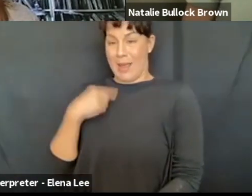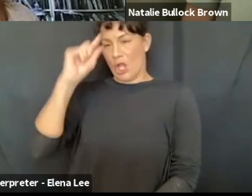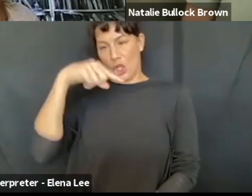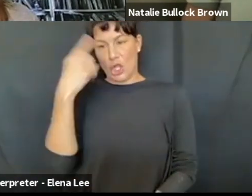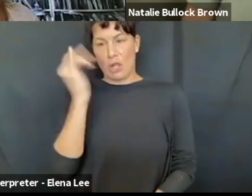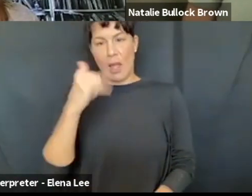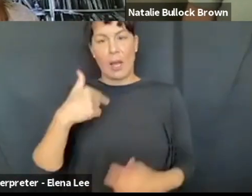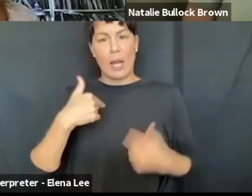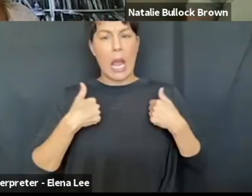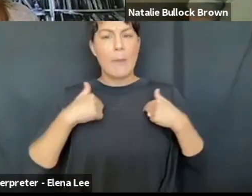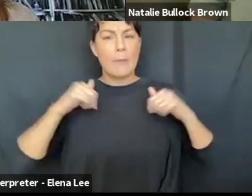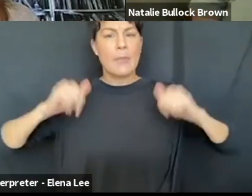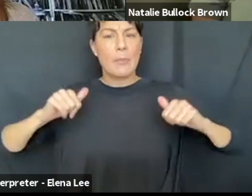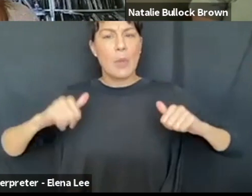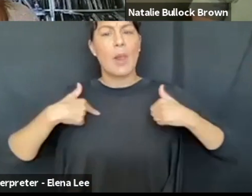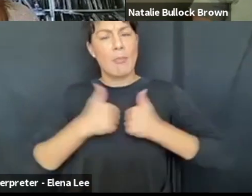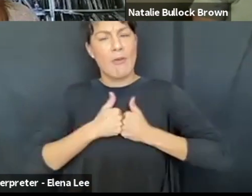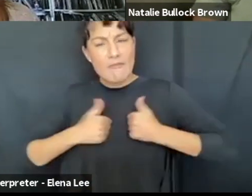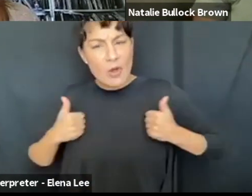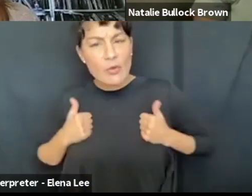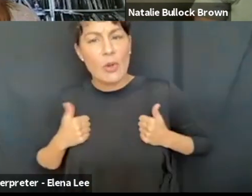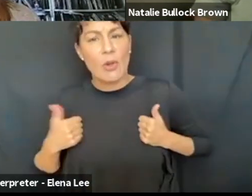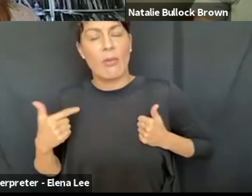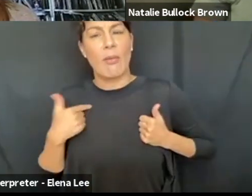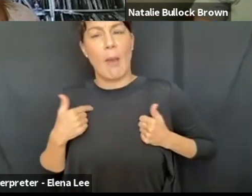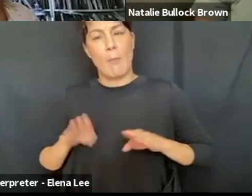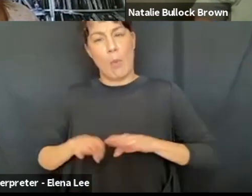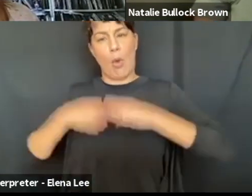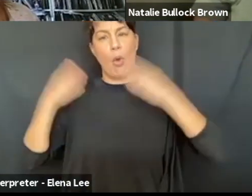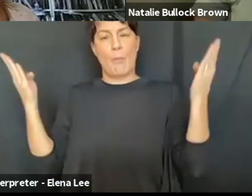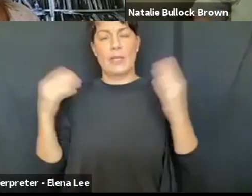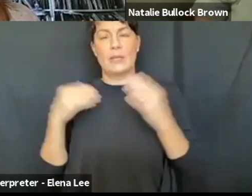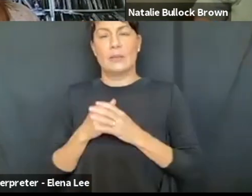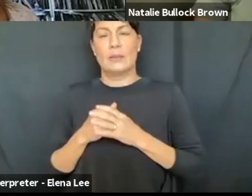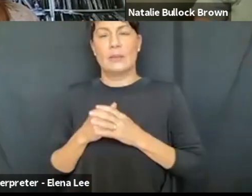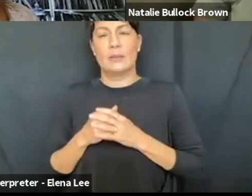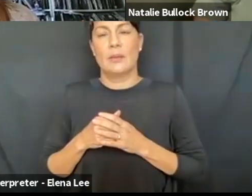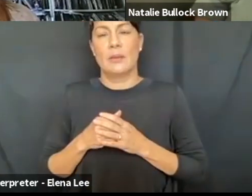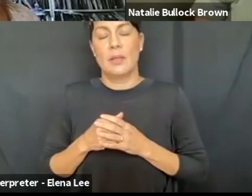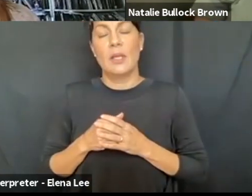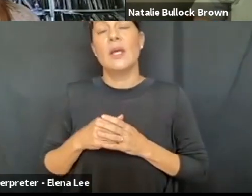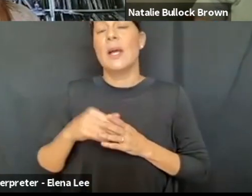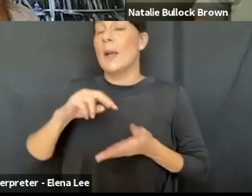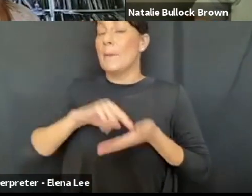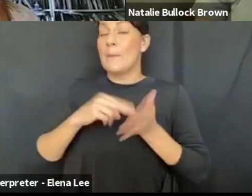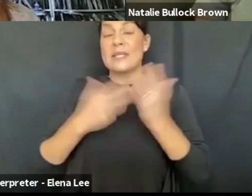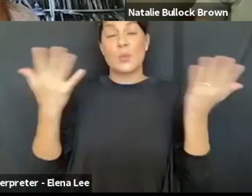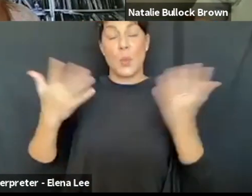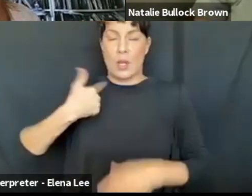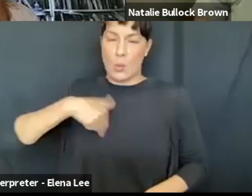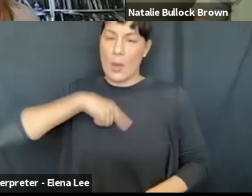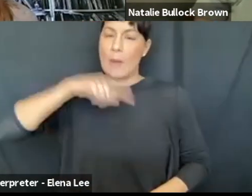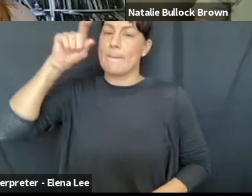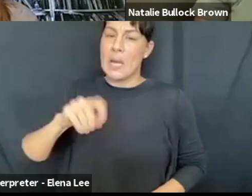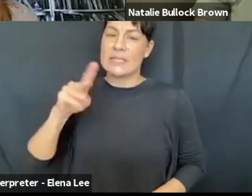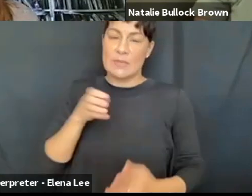And practically, it also means we are transparent. We explain what our story is about